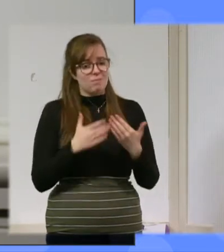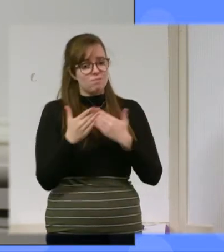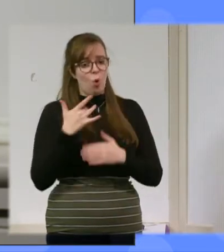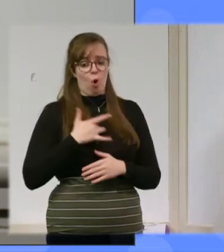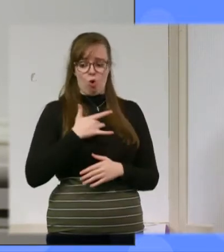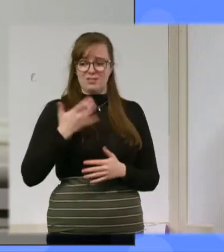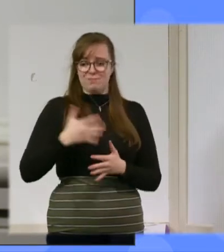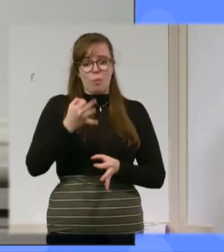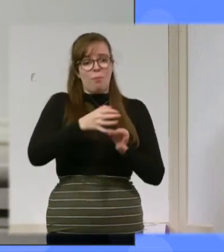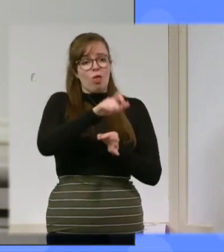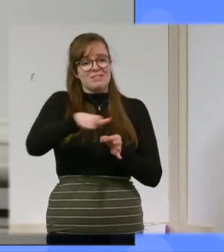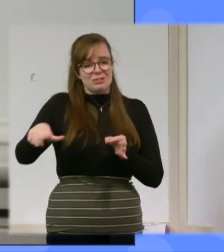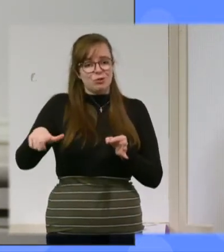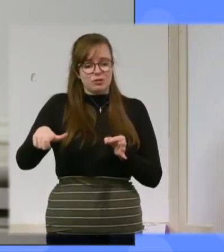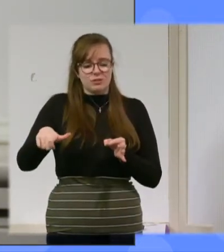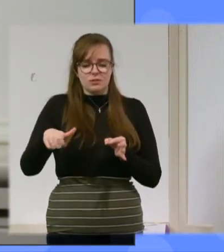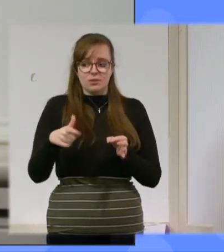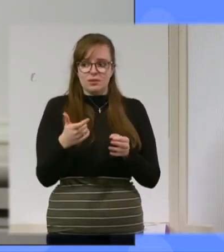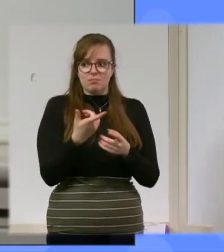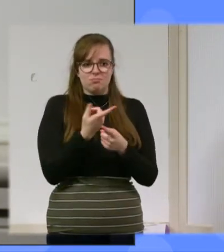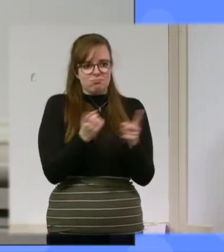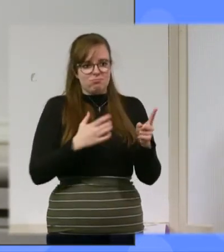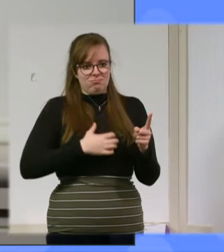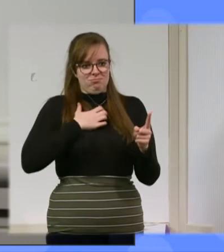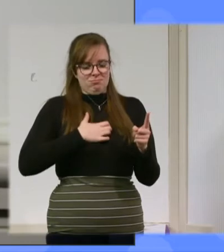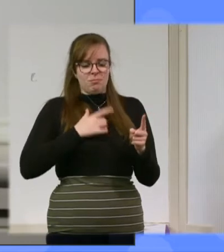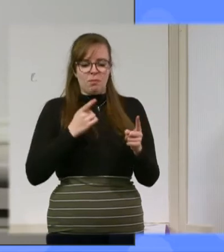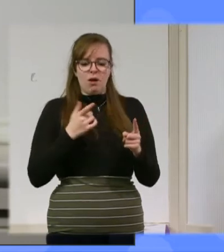surprise many of the people here but it's it's an honesty and what can be